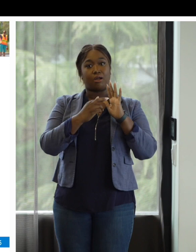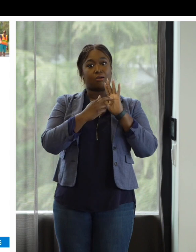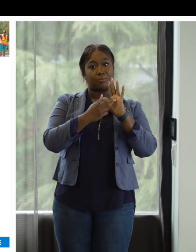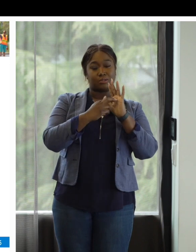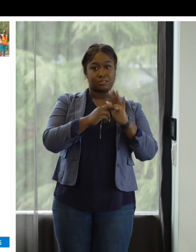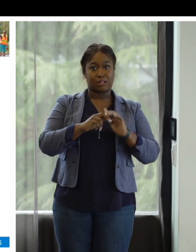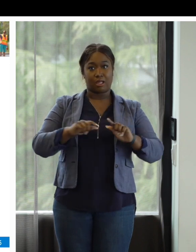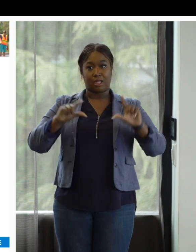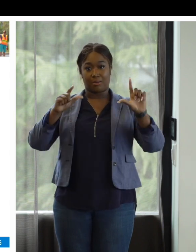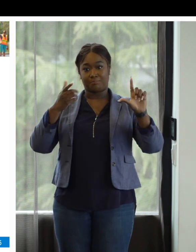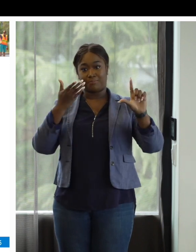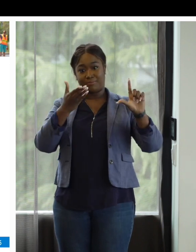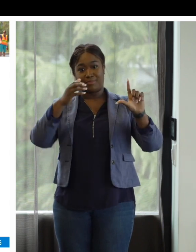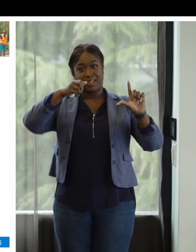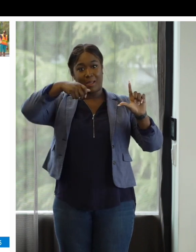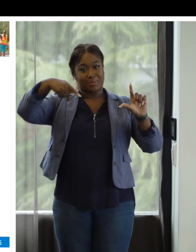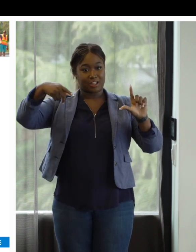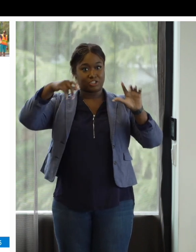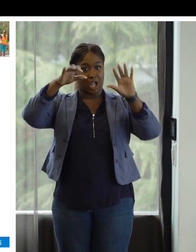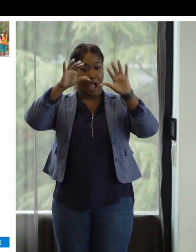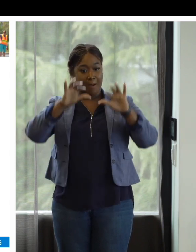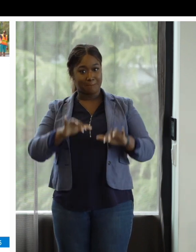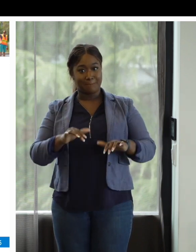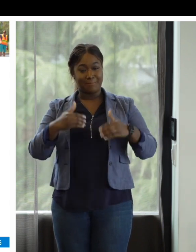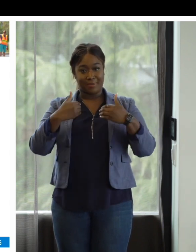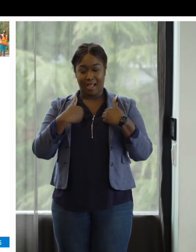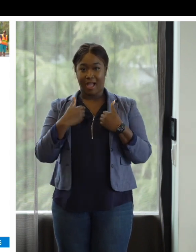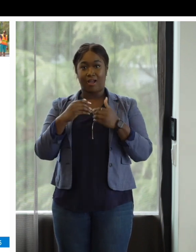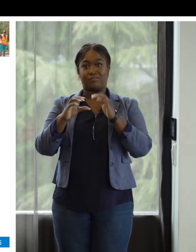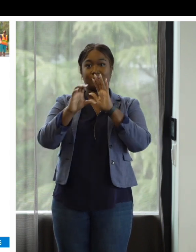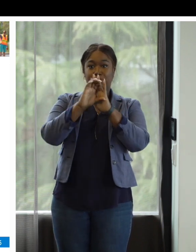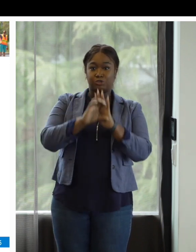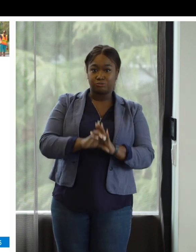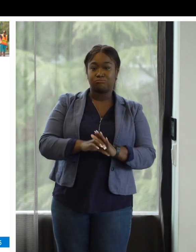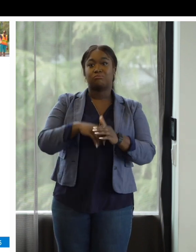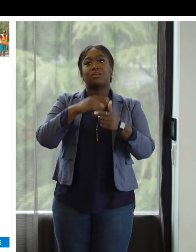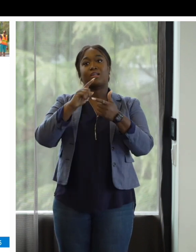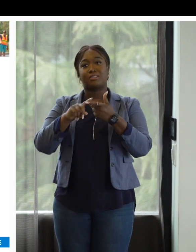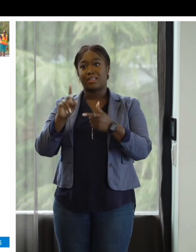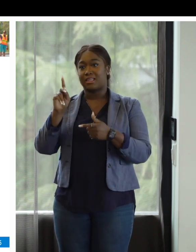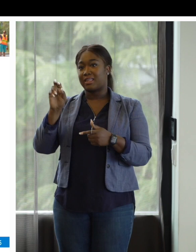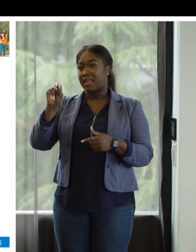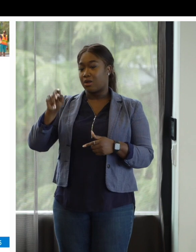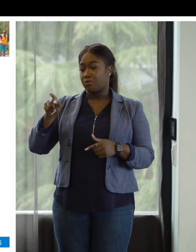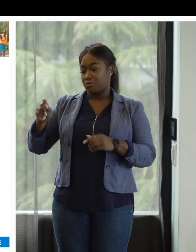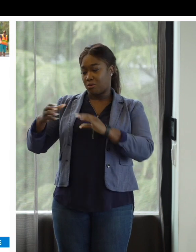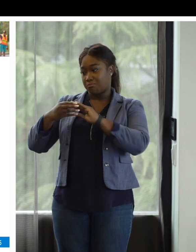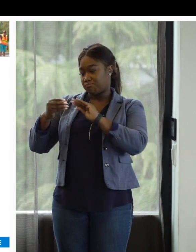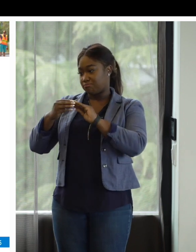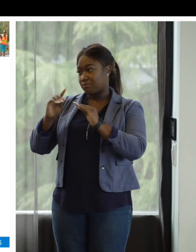applications and going back to Karen what you were saying is where are the semantic